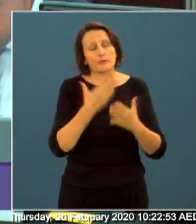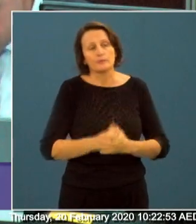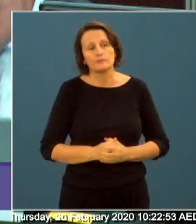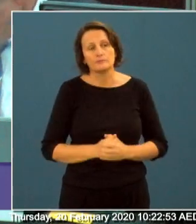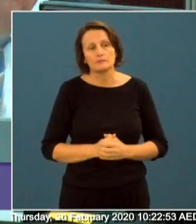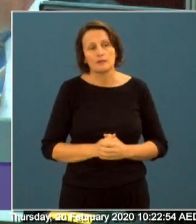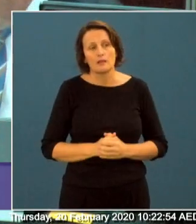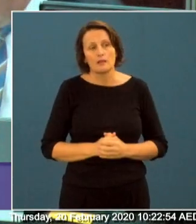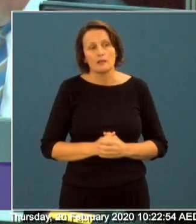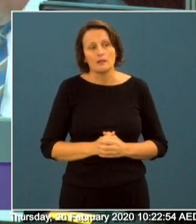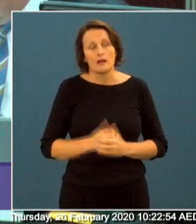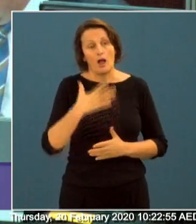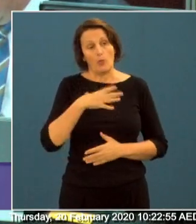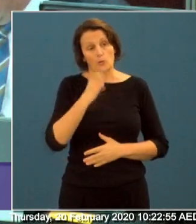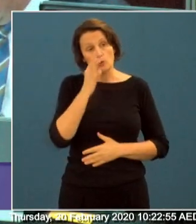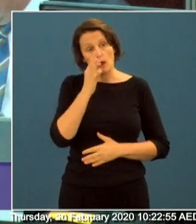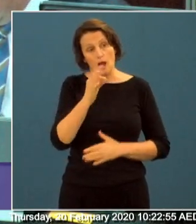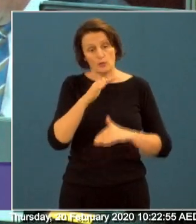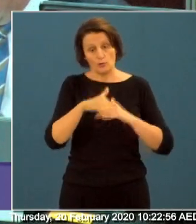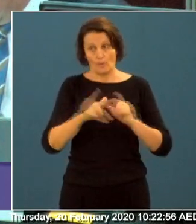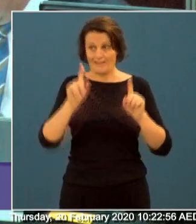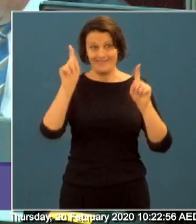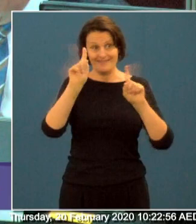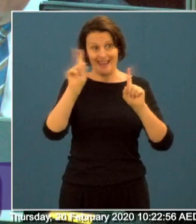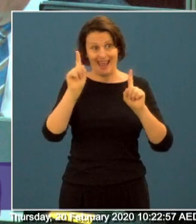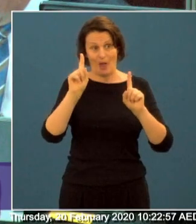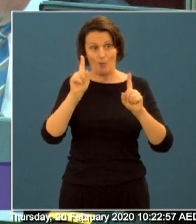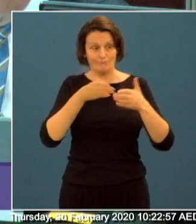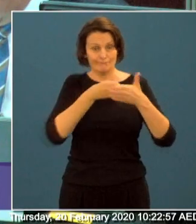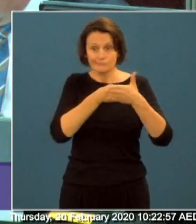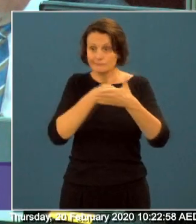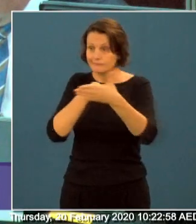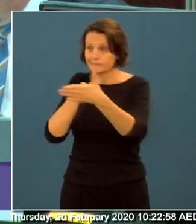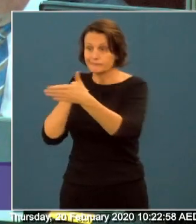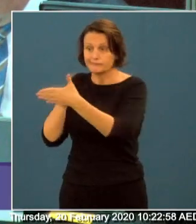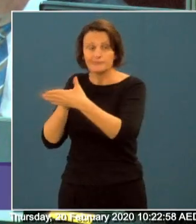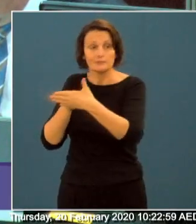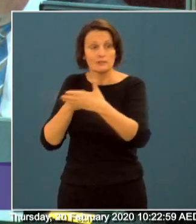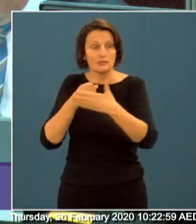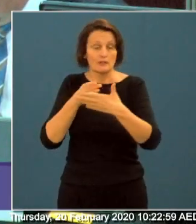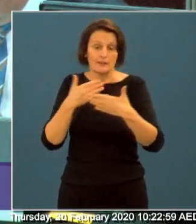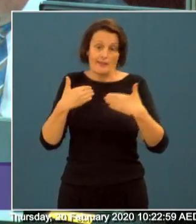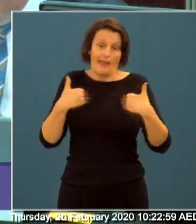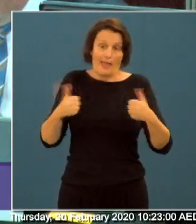deals with the current challenges in health and health care for Australia's health system.